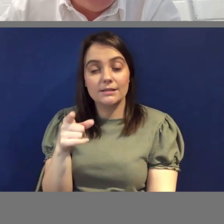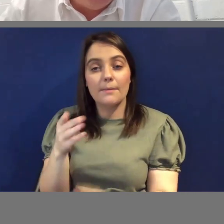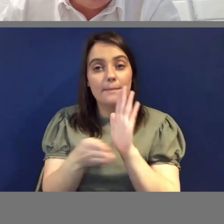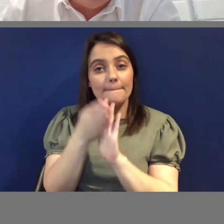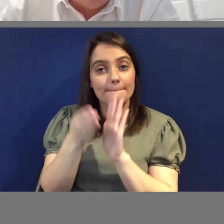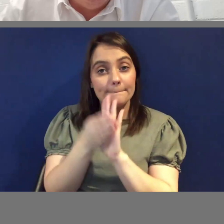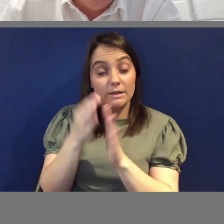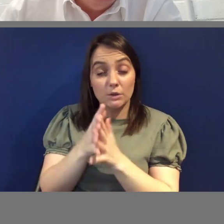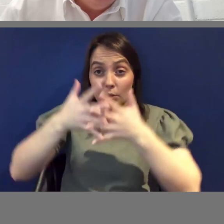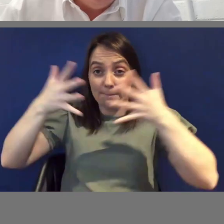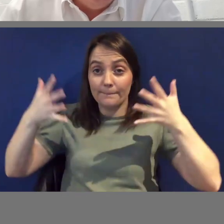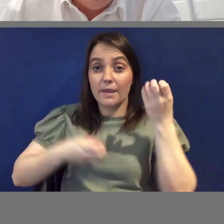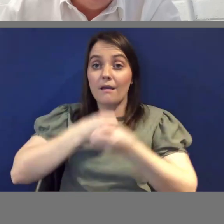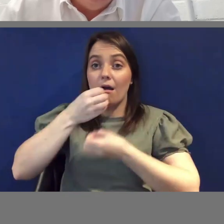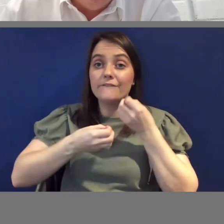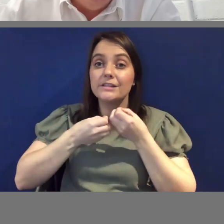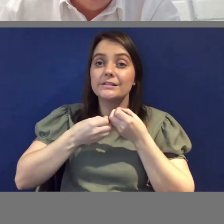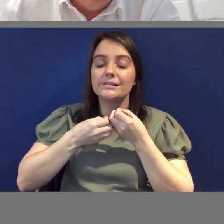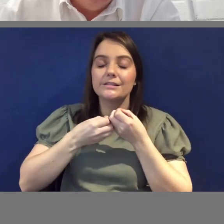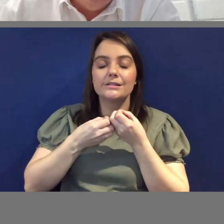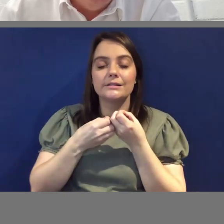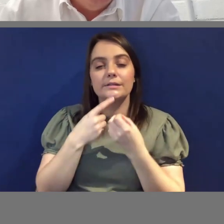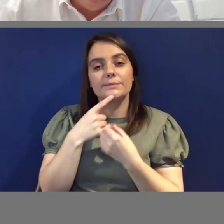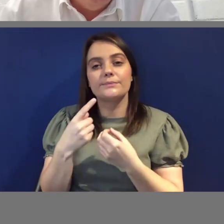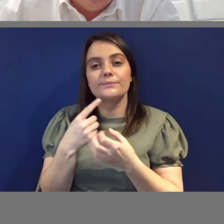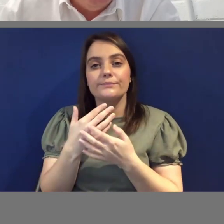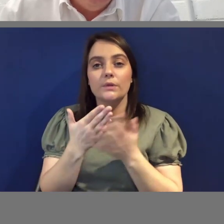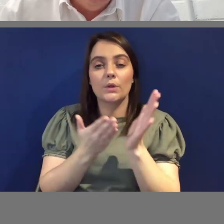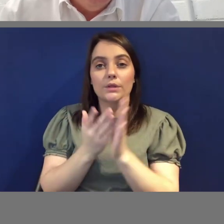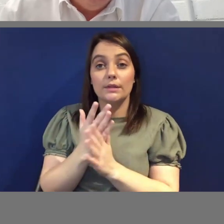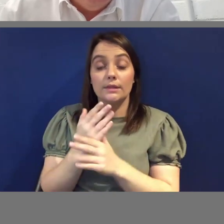it's a large office building but a number of the you know during the opening hours of the building